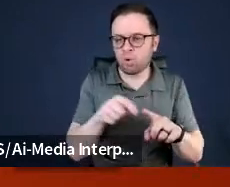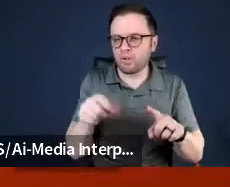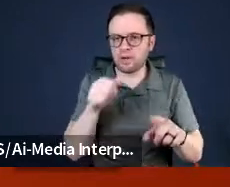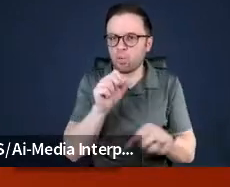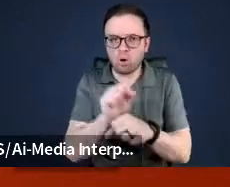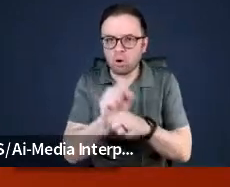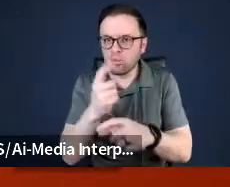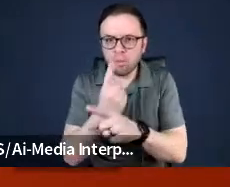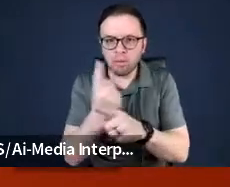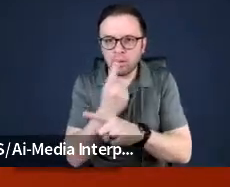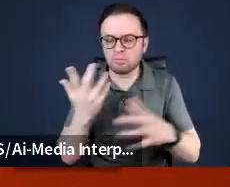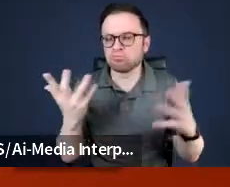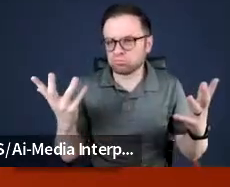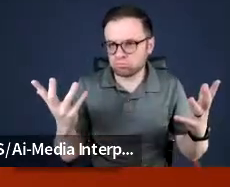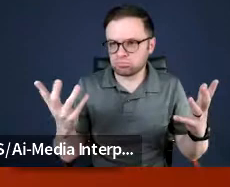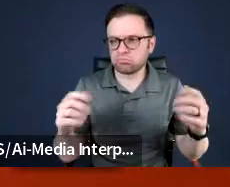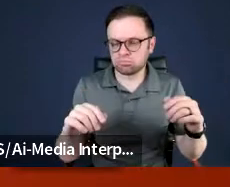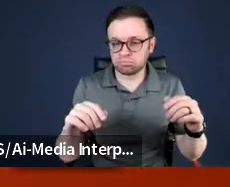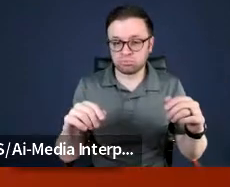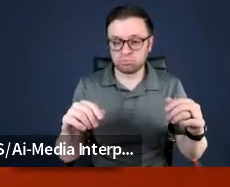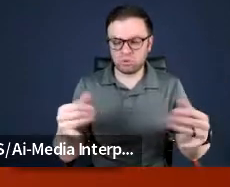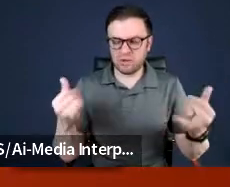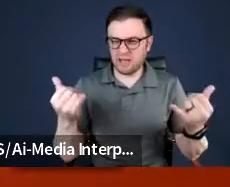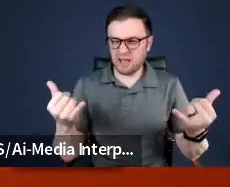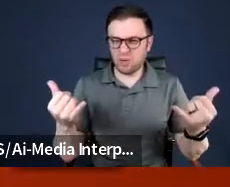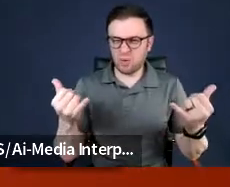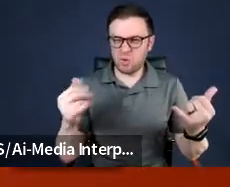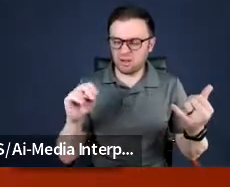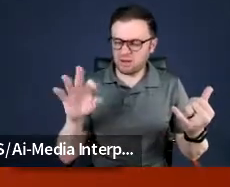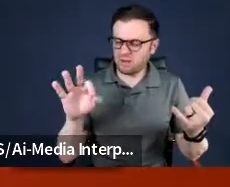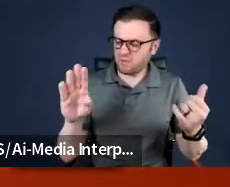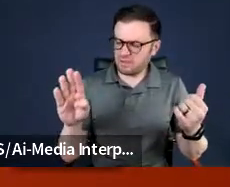or buttons no longer function. So at this time,